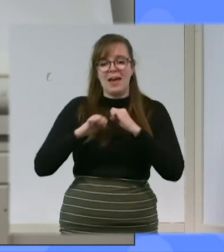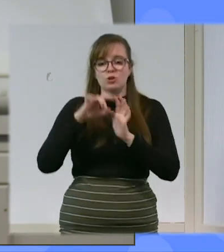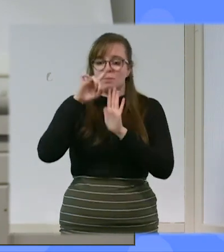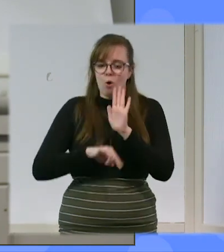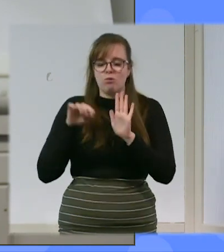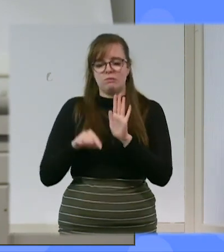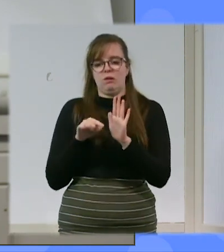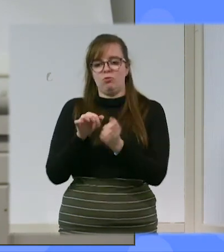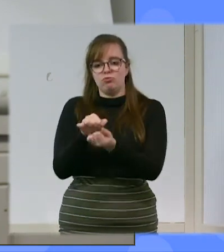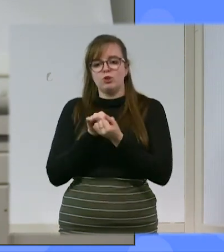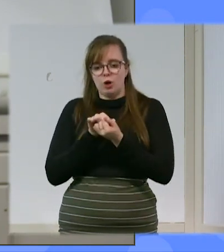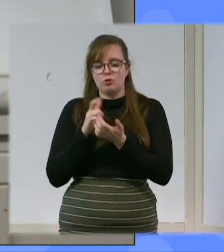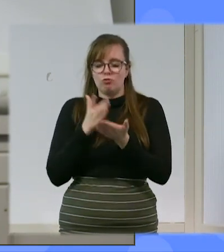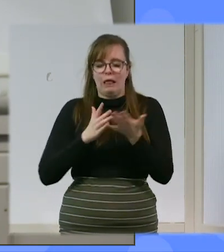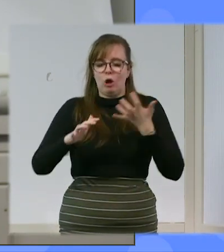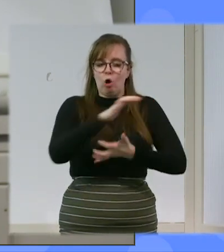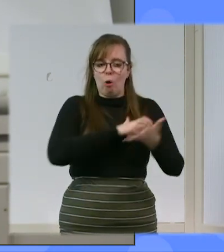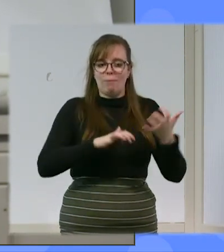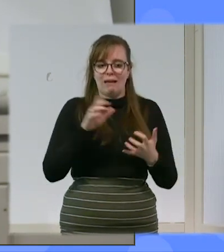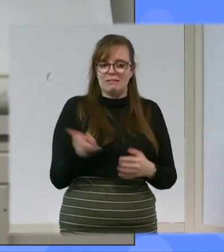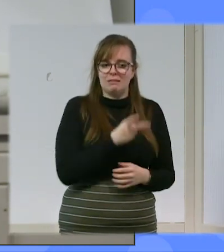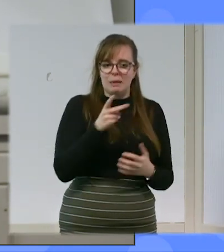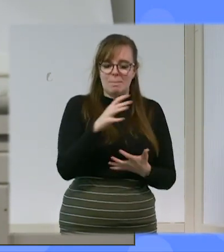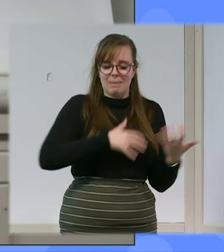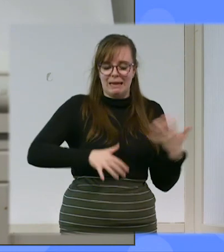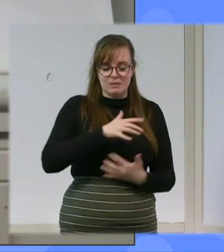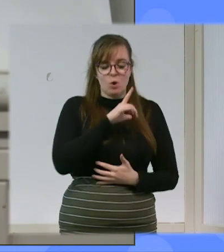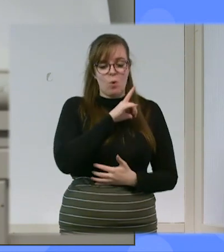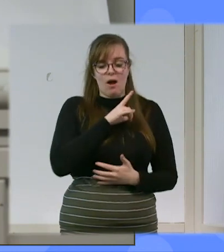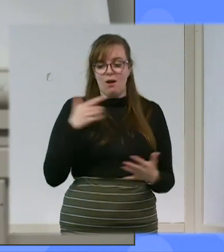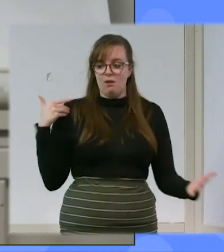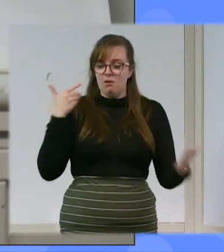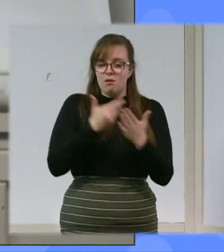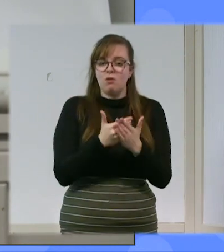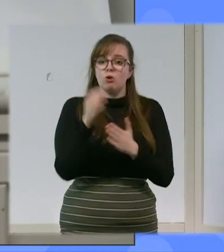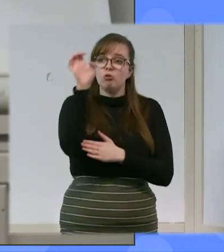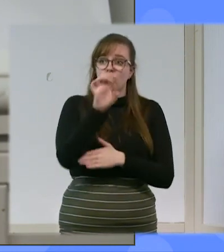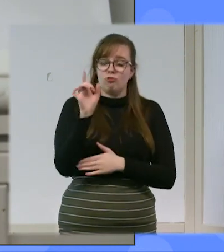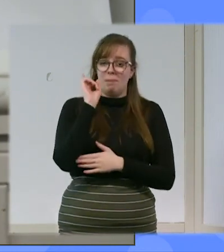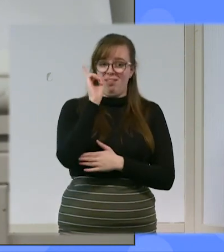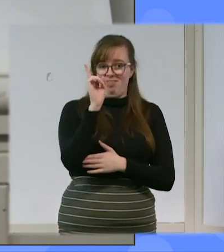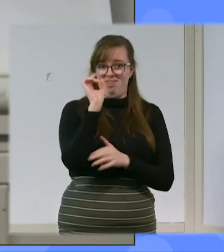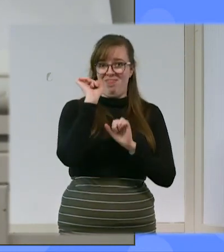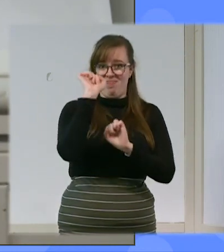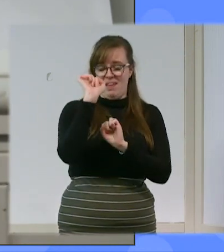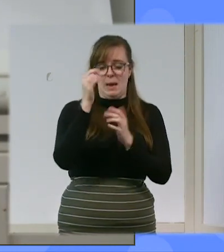really complicated mix and it's a complicated mix because traditionally actually the European level is the one that has been driving a lot of behaviour